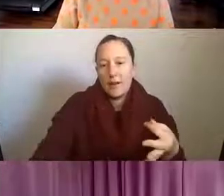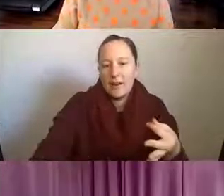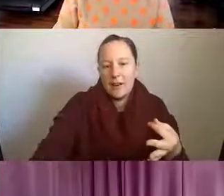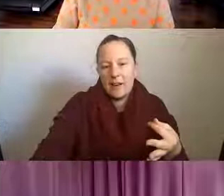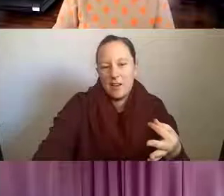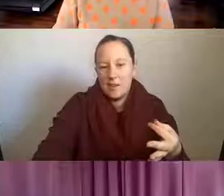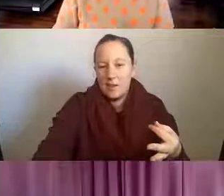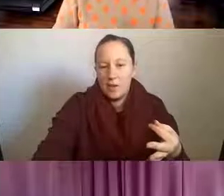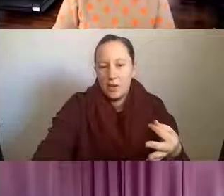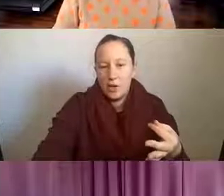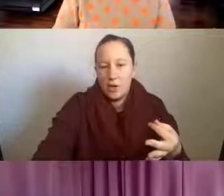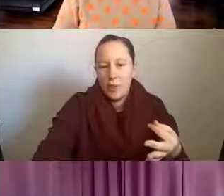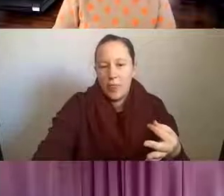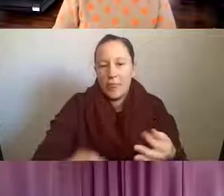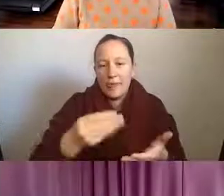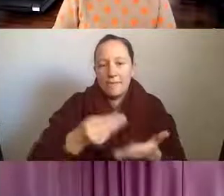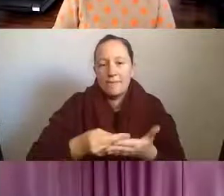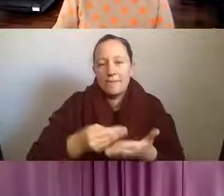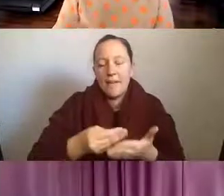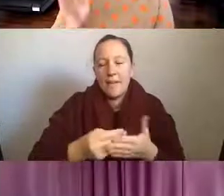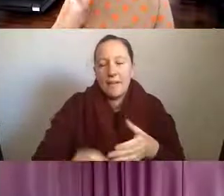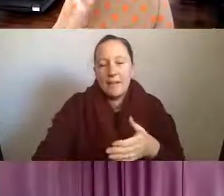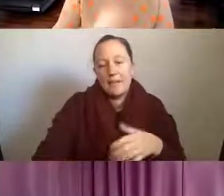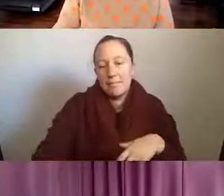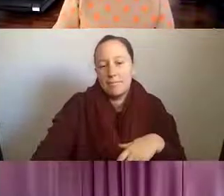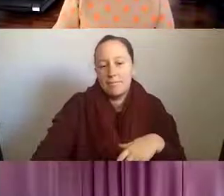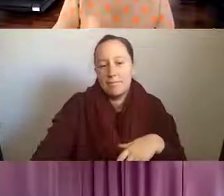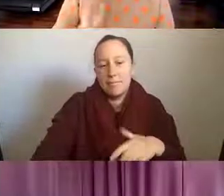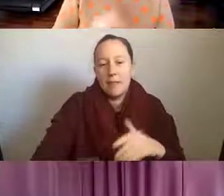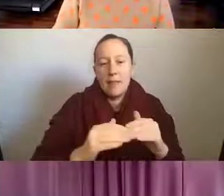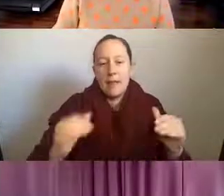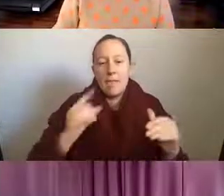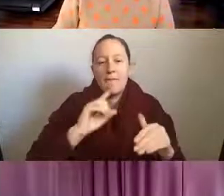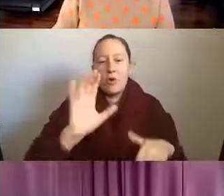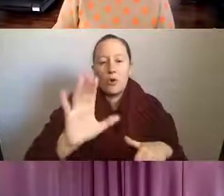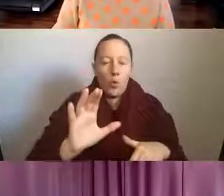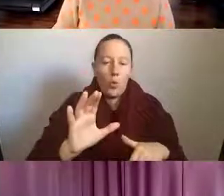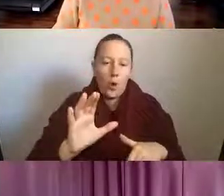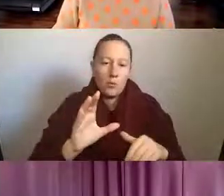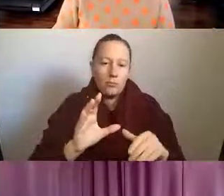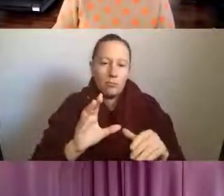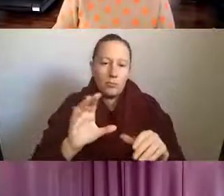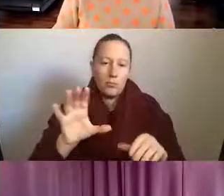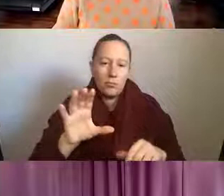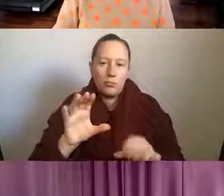So really, there is a ton of information there. Look through that and you'll get everything you need to know.